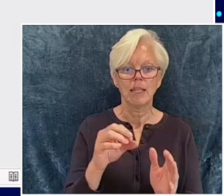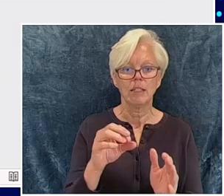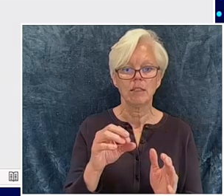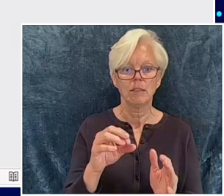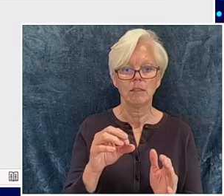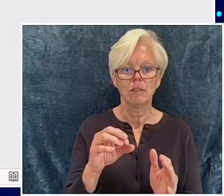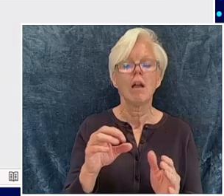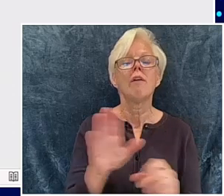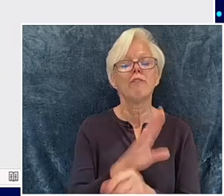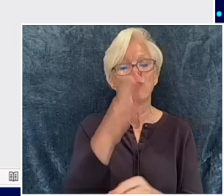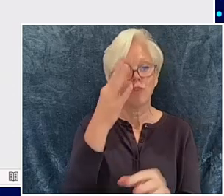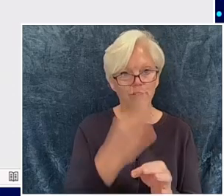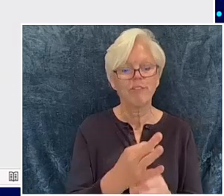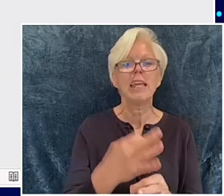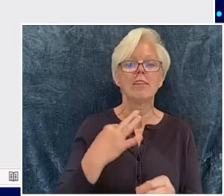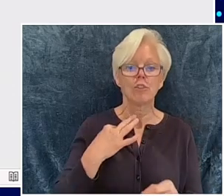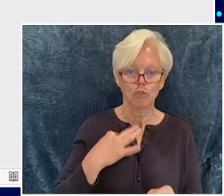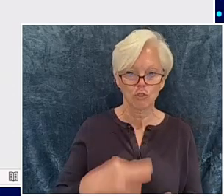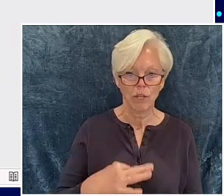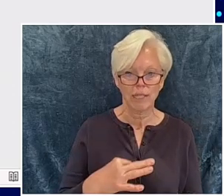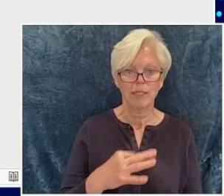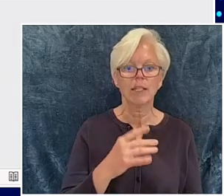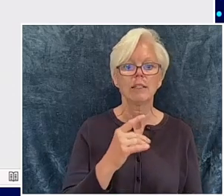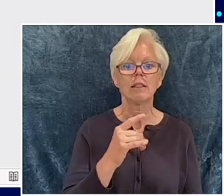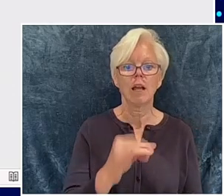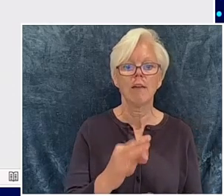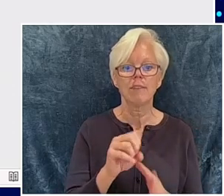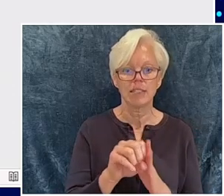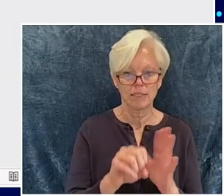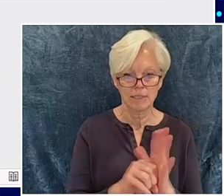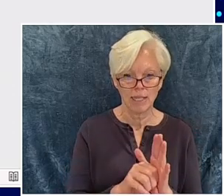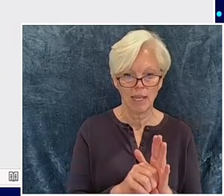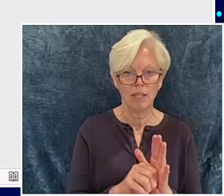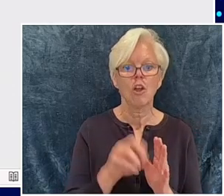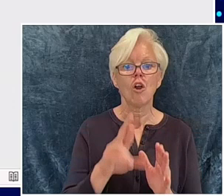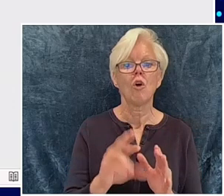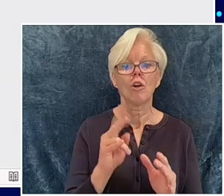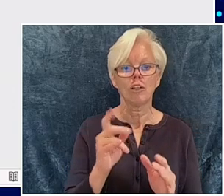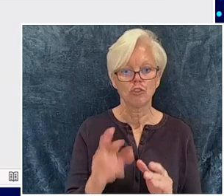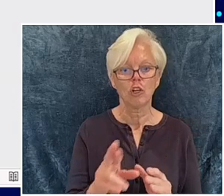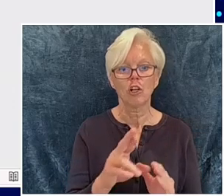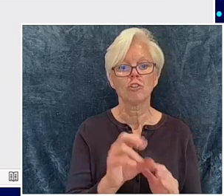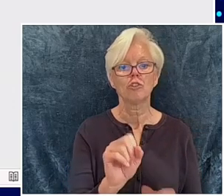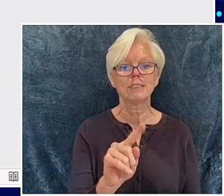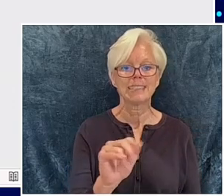statute, constitutional provision, or other action issued by an appropriate state agency or state entity establishes